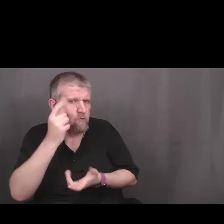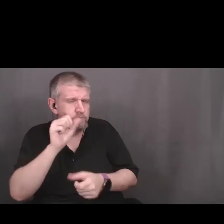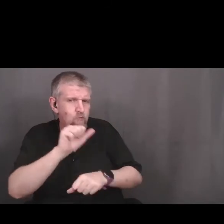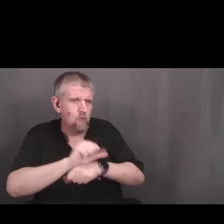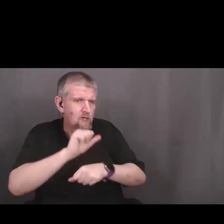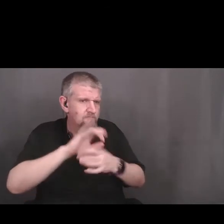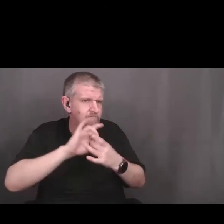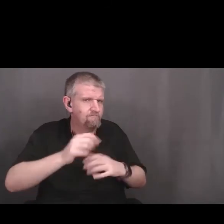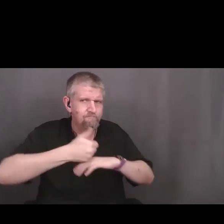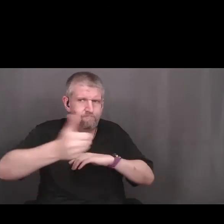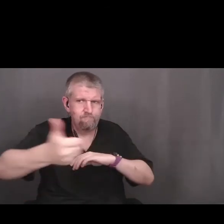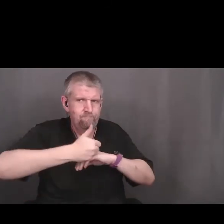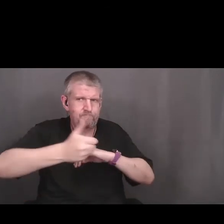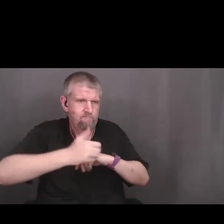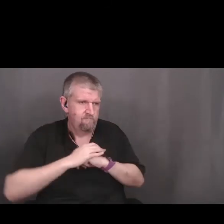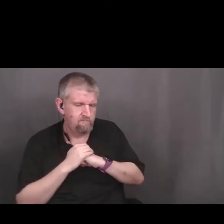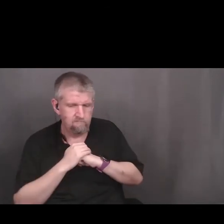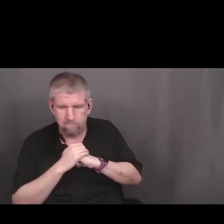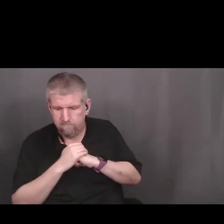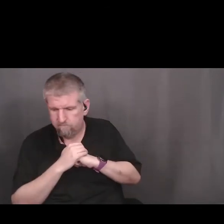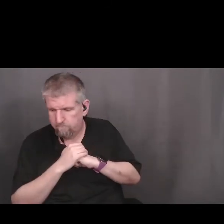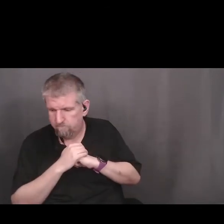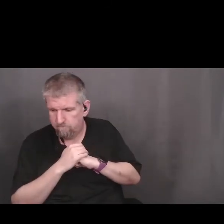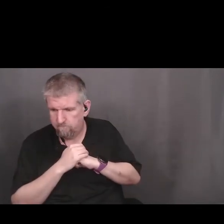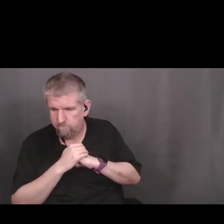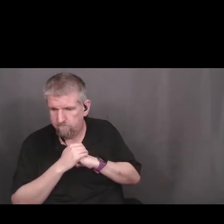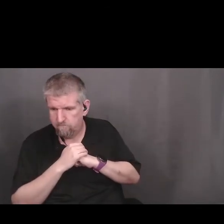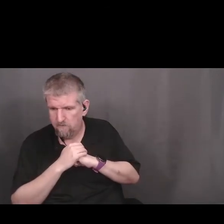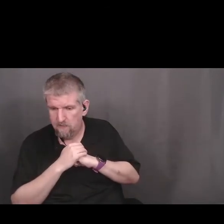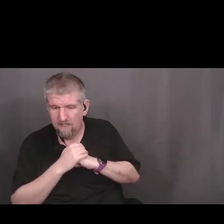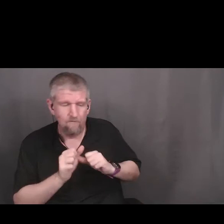if you are trying to save money for a car,